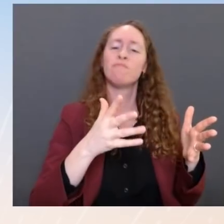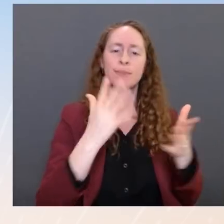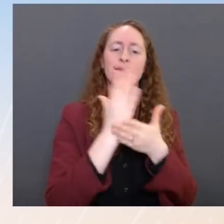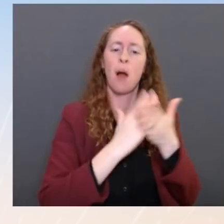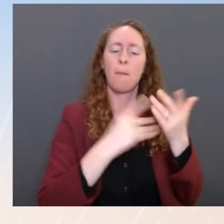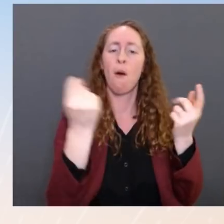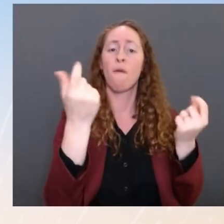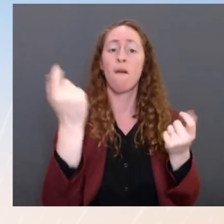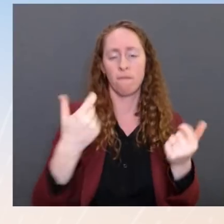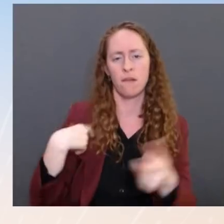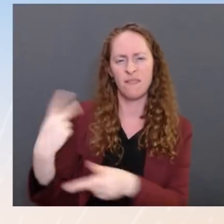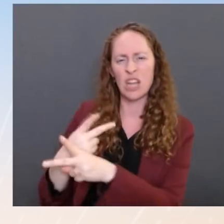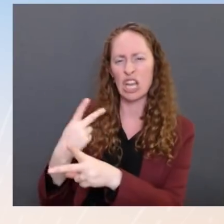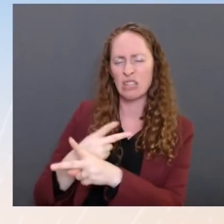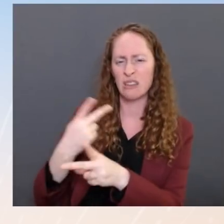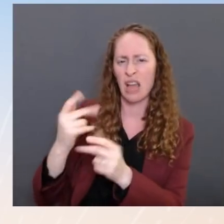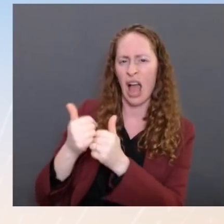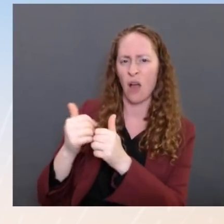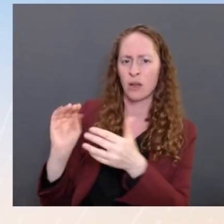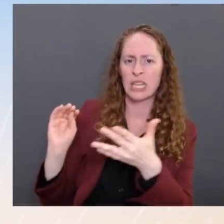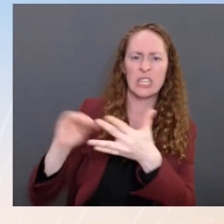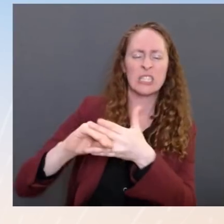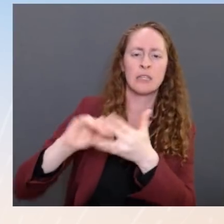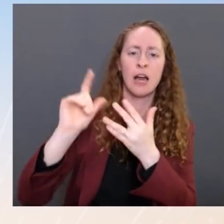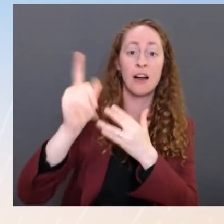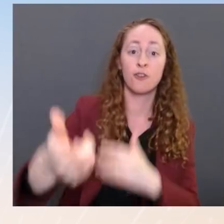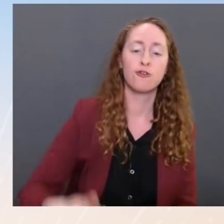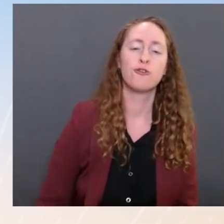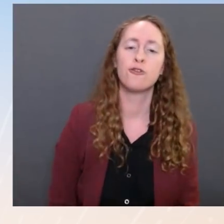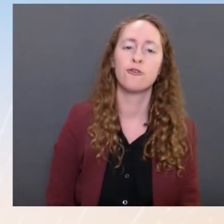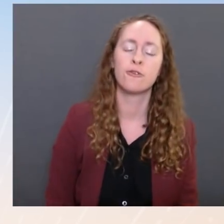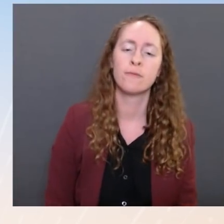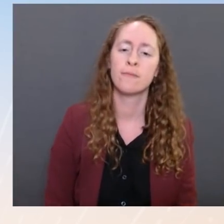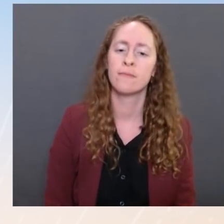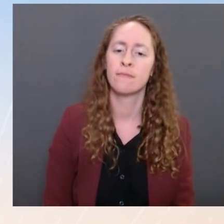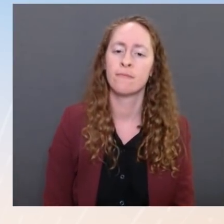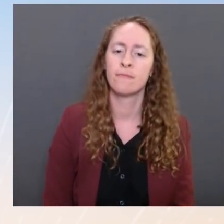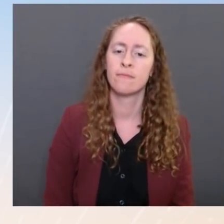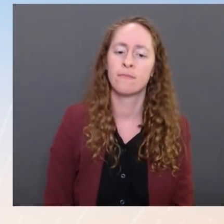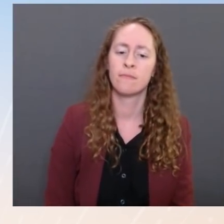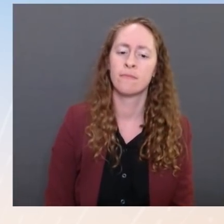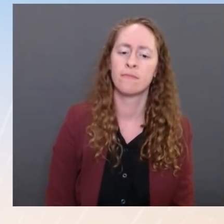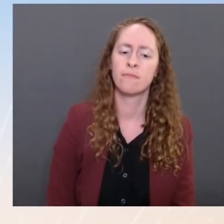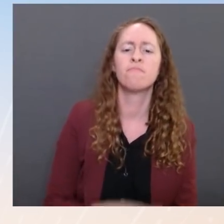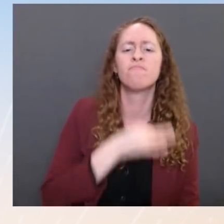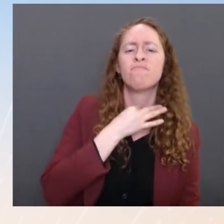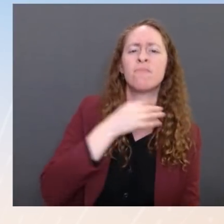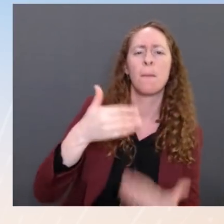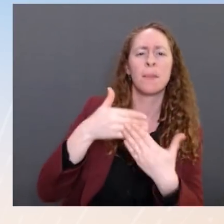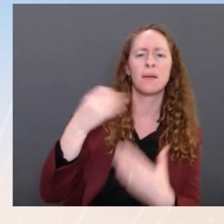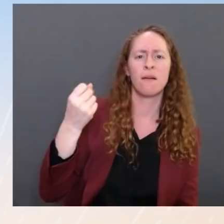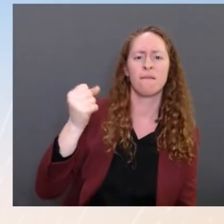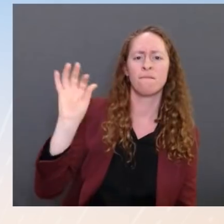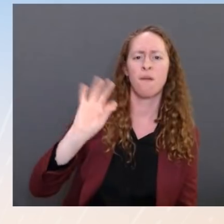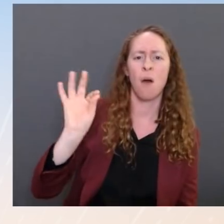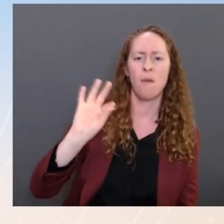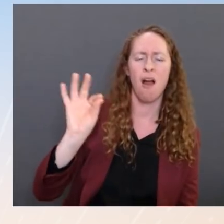and then I want to get to something else. It does seem like we should have seen this coming that maybe the FDA could have done more on the baby formula shortage.